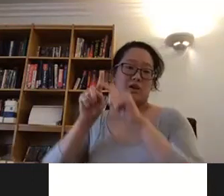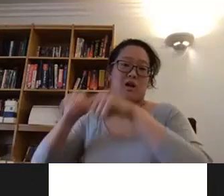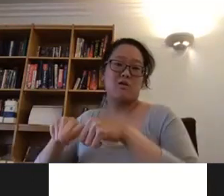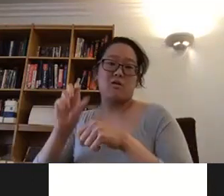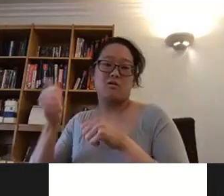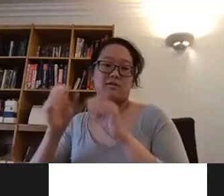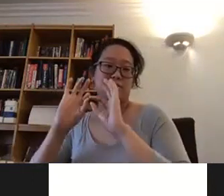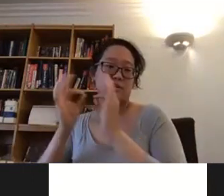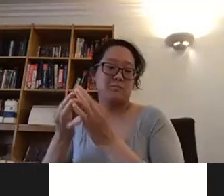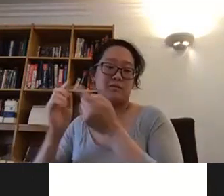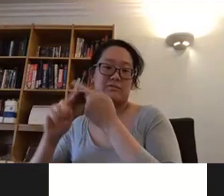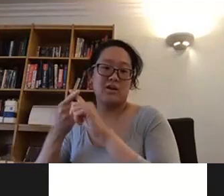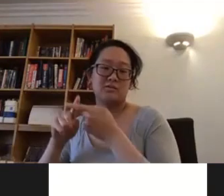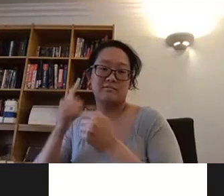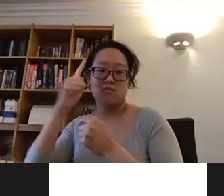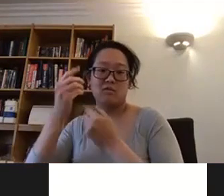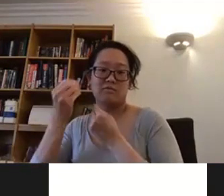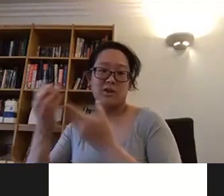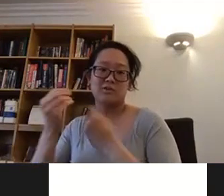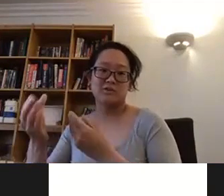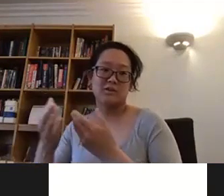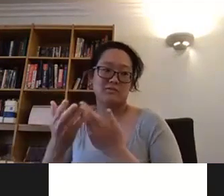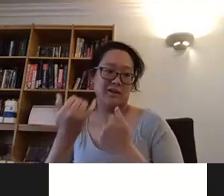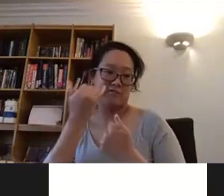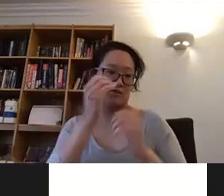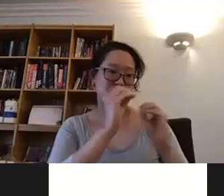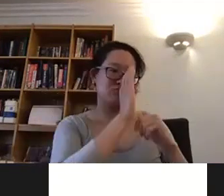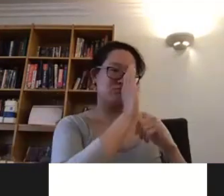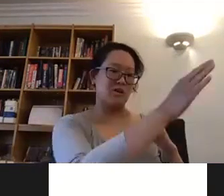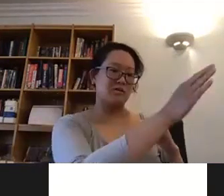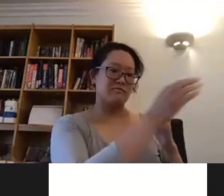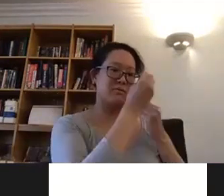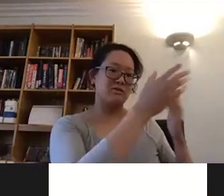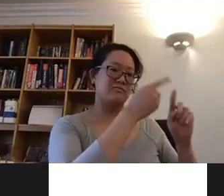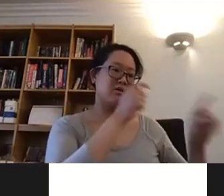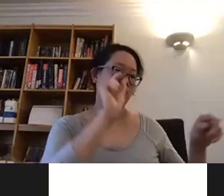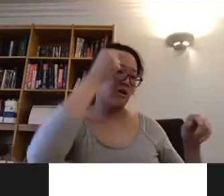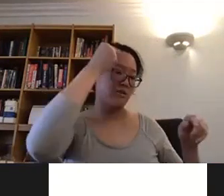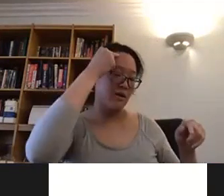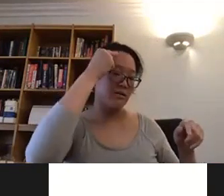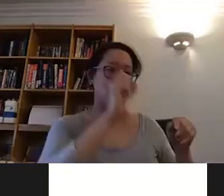So they can rely on family and friends for that information, rather than getting